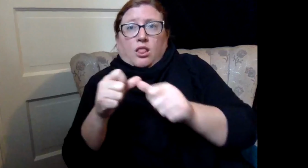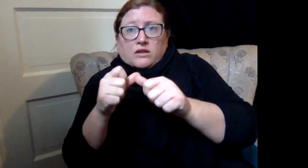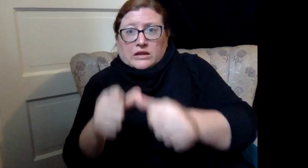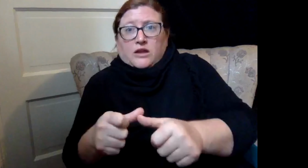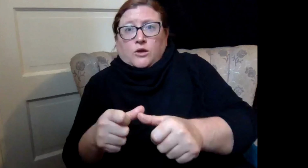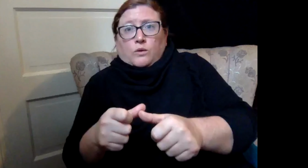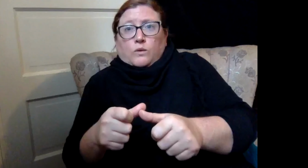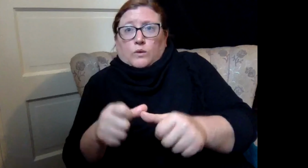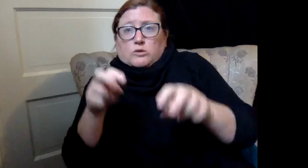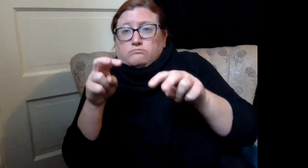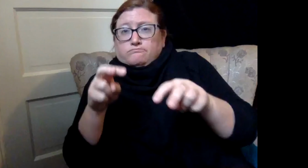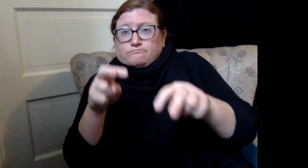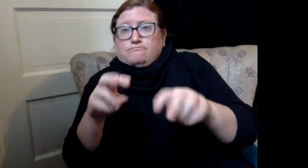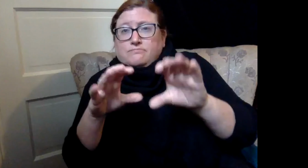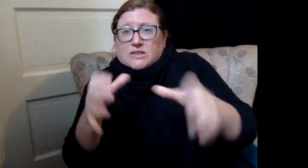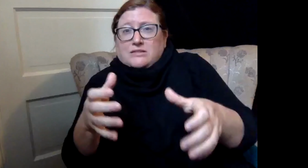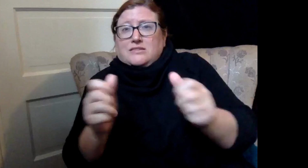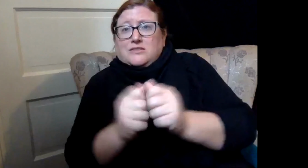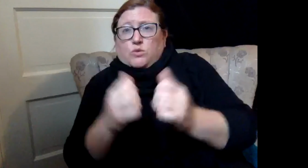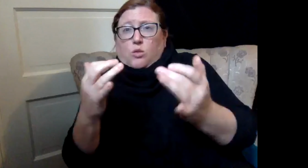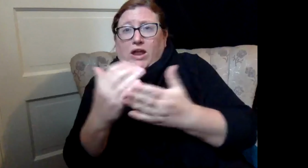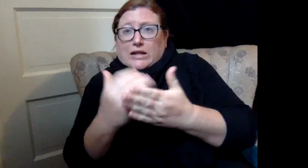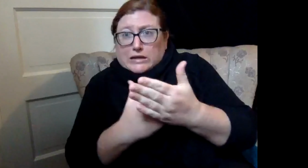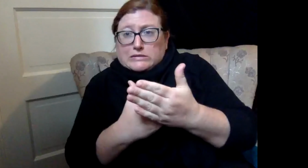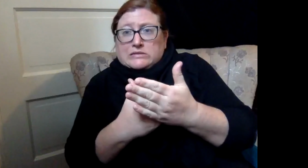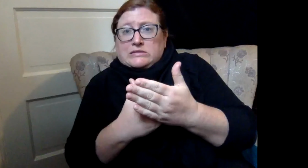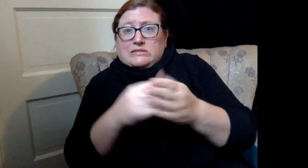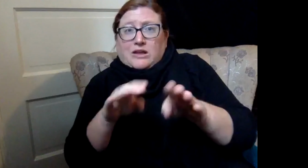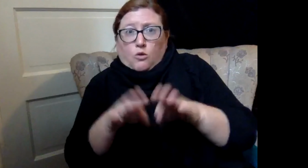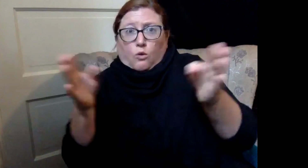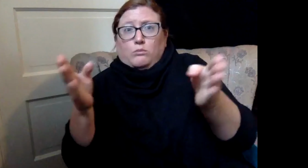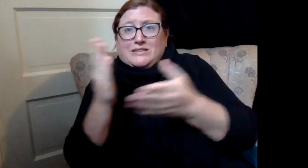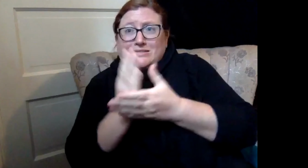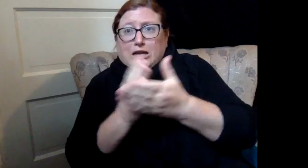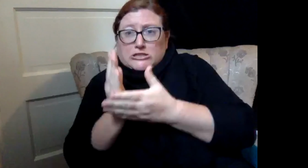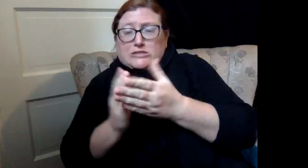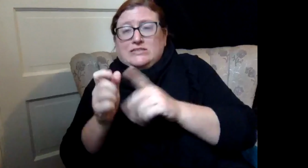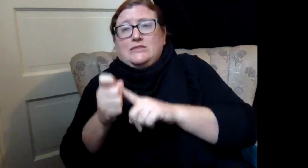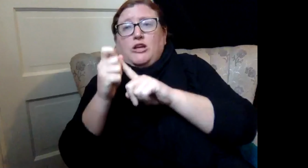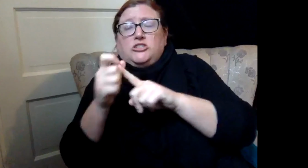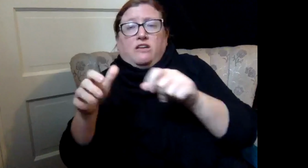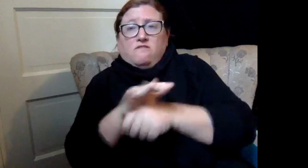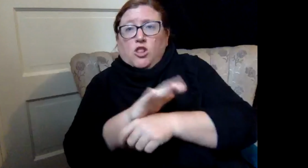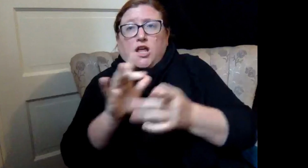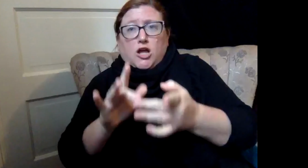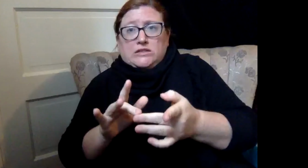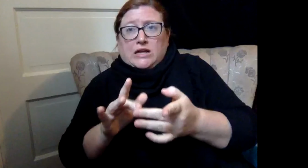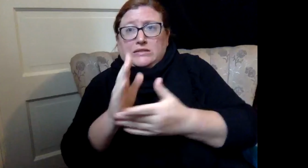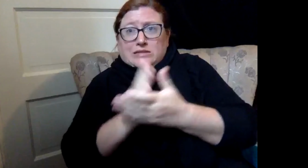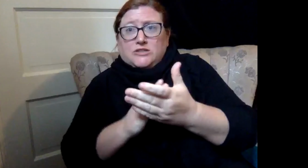ordinarily does. We will continue to monitor classes that have wait